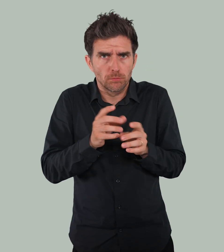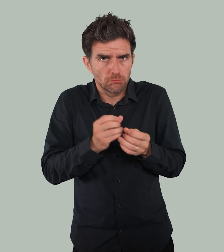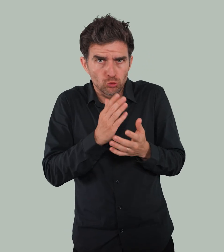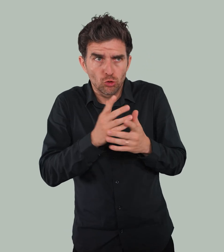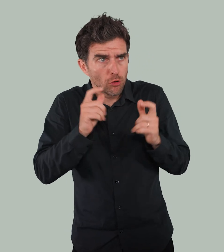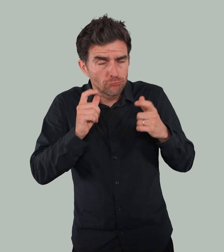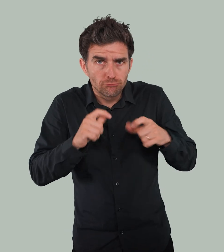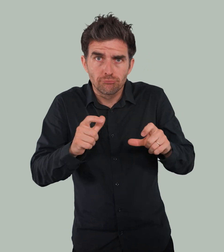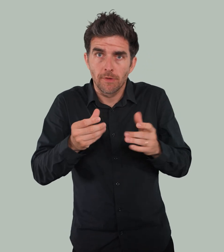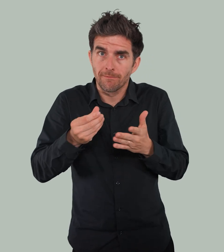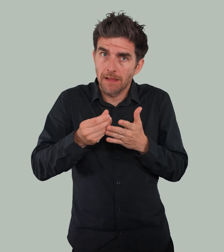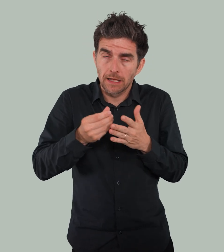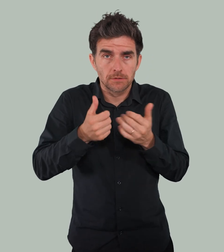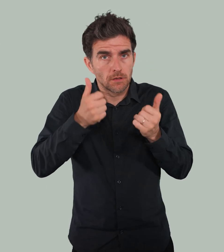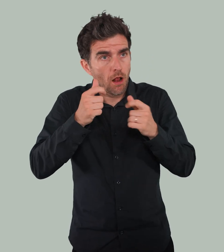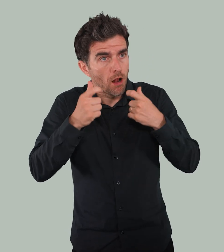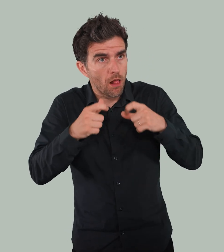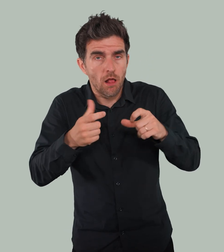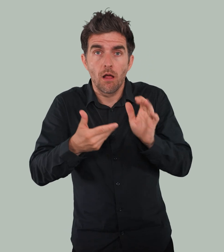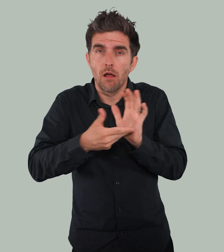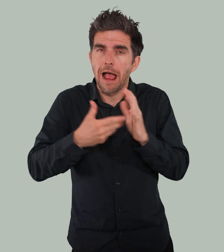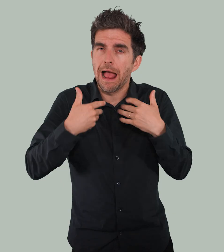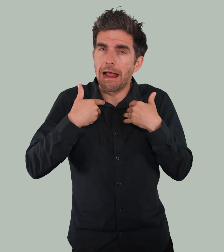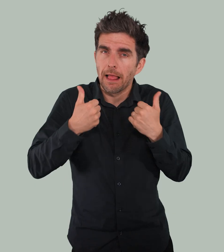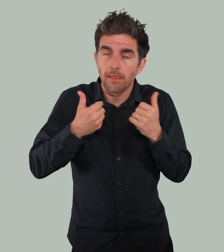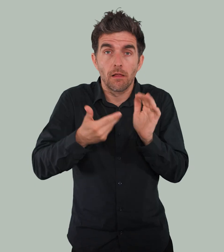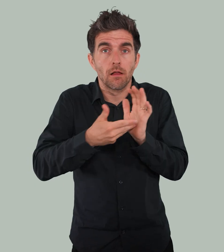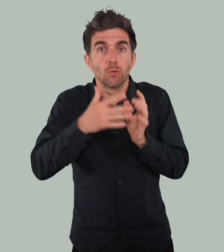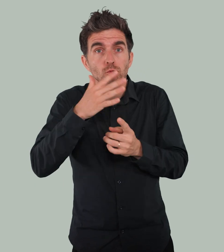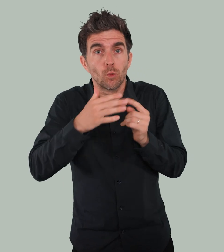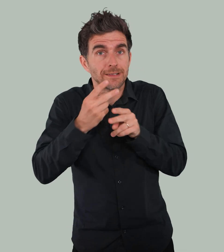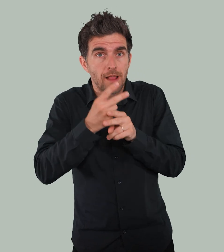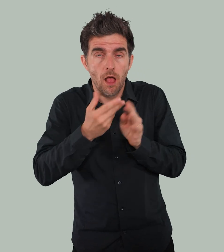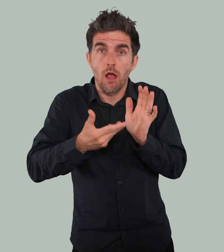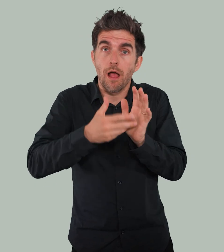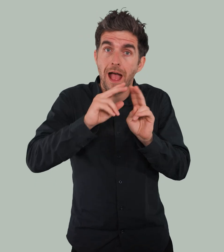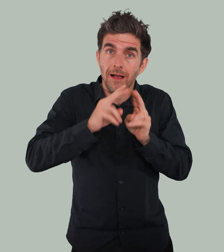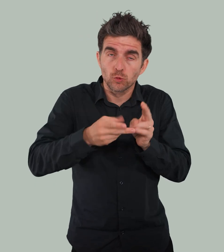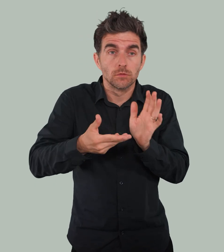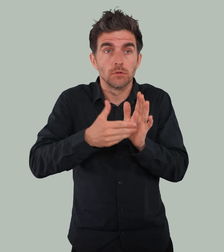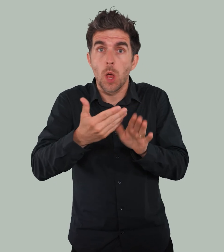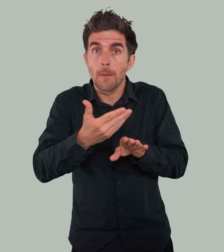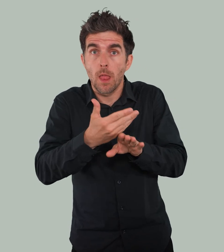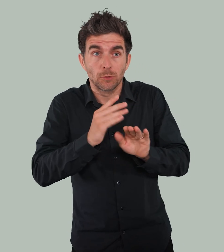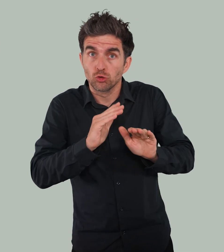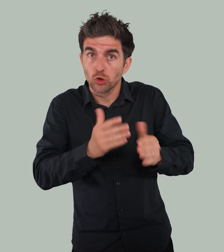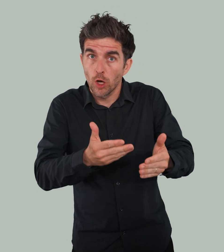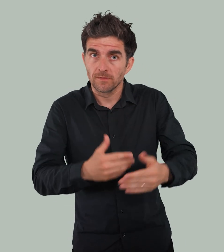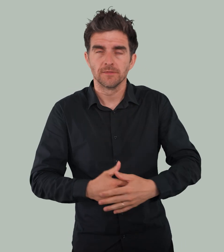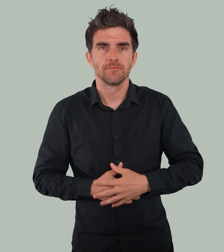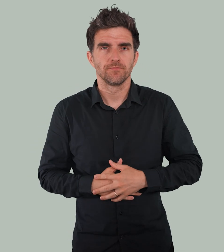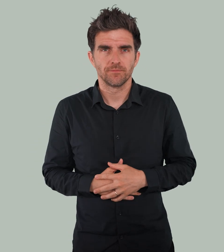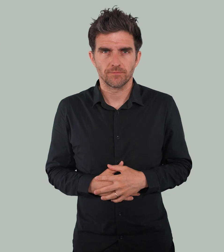source of financial stability alongside health, social care, housing and employment services.